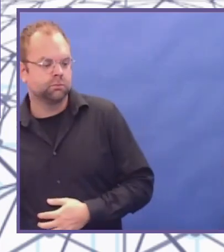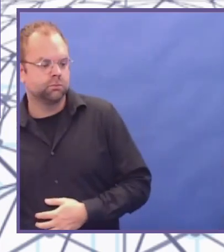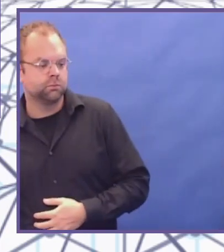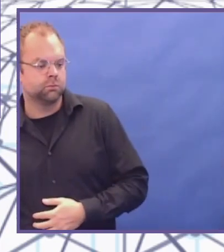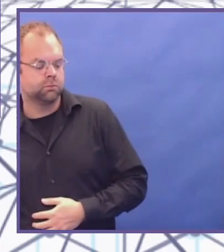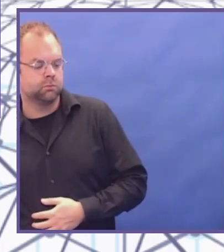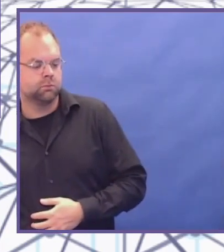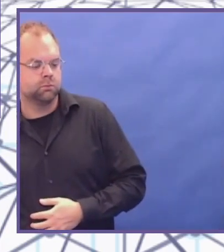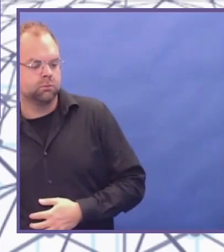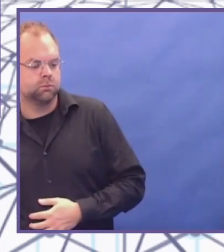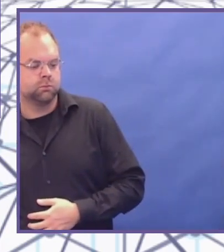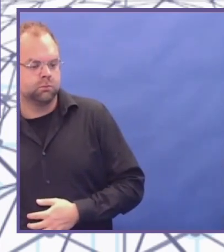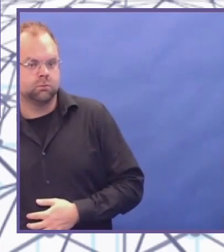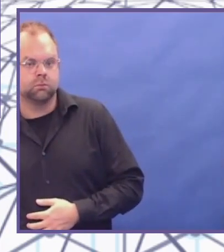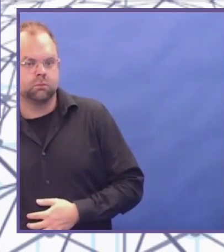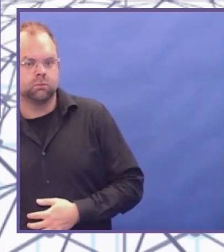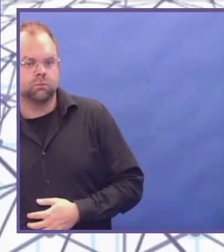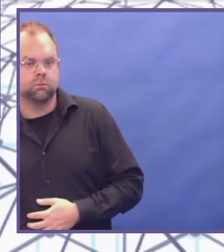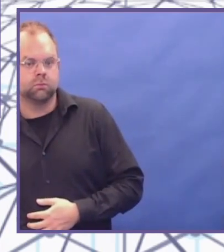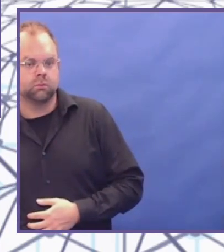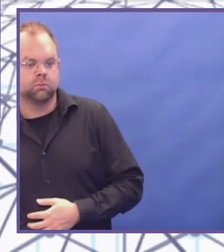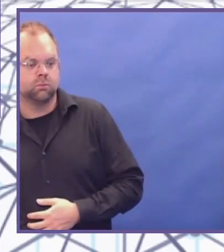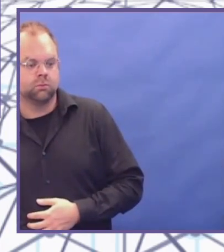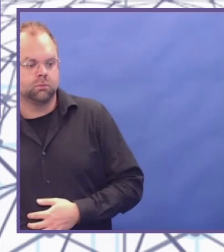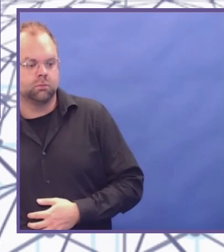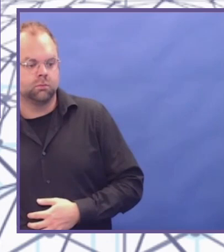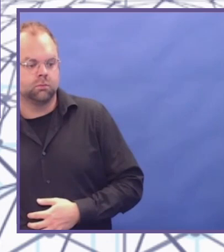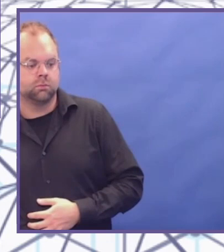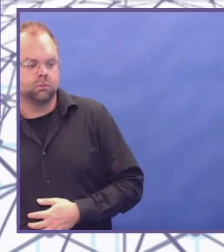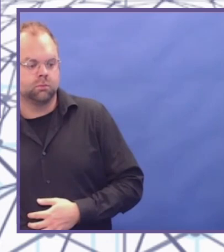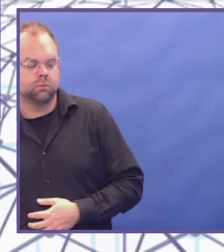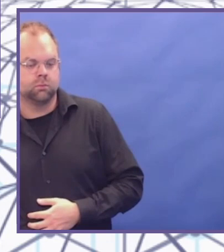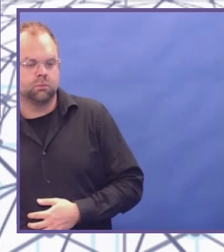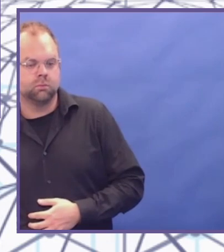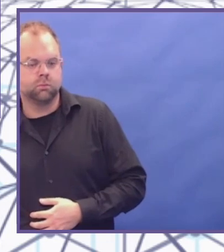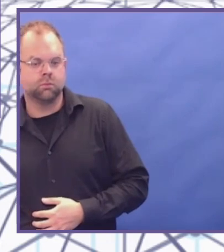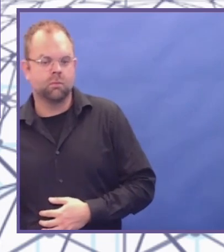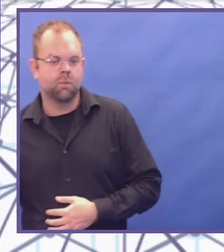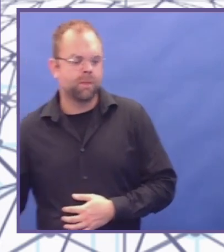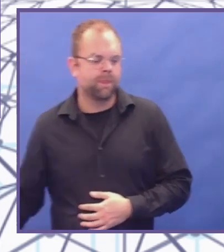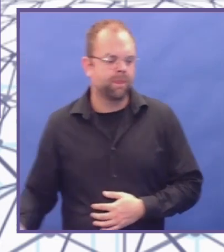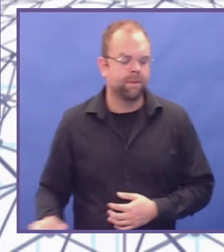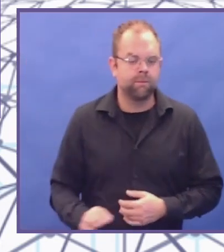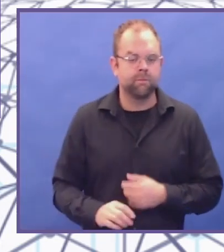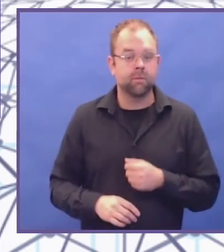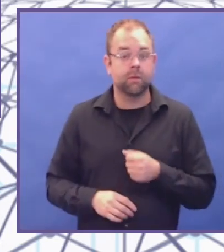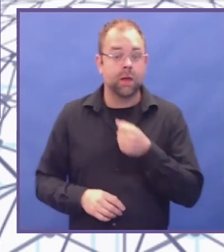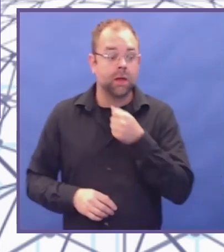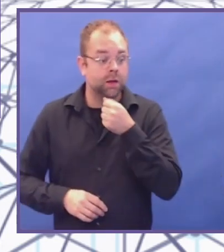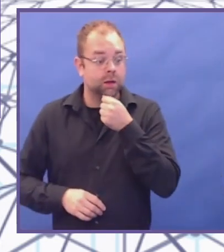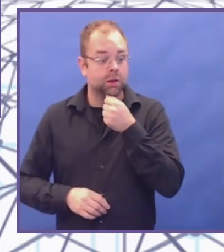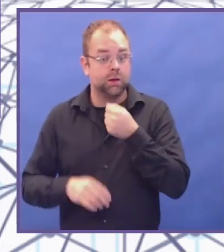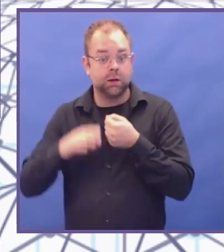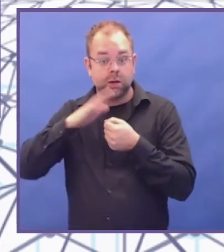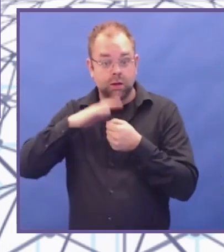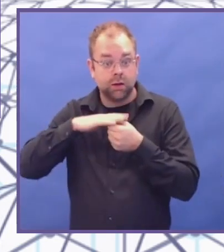hello. Hello. Okay. All right. Thank you, Tiggy. That was fabulous. Thank you all for waiting. Okay,